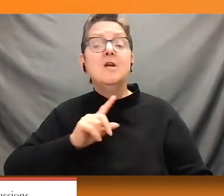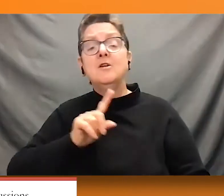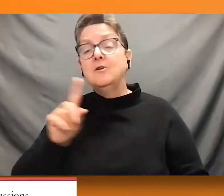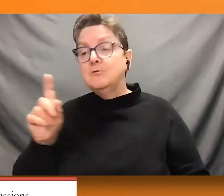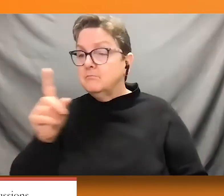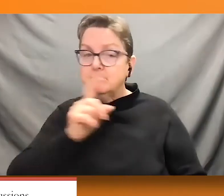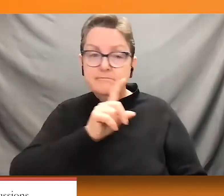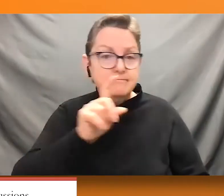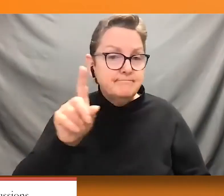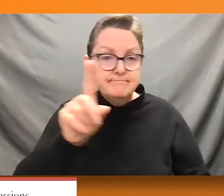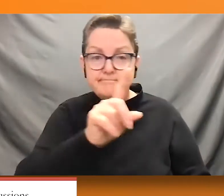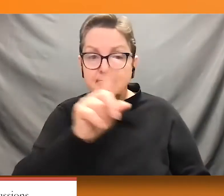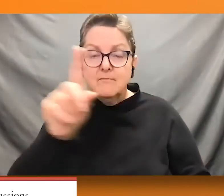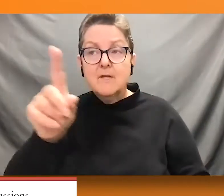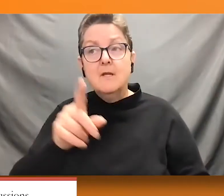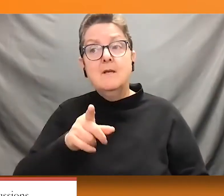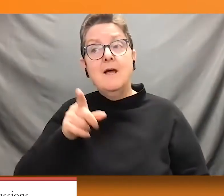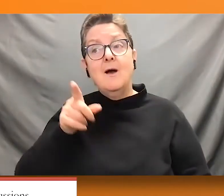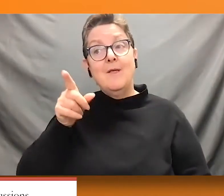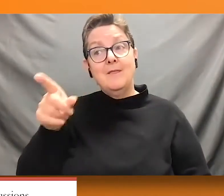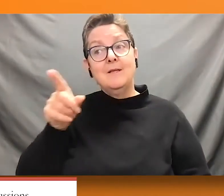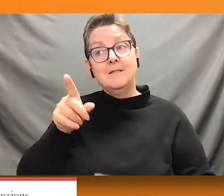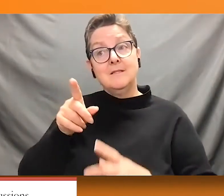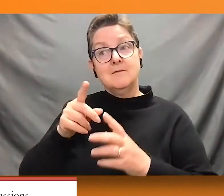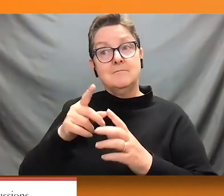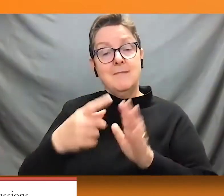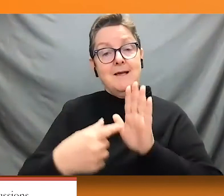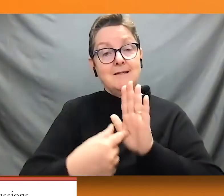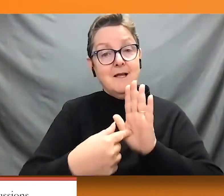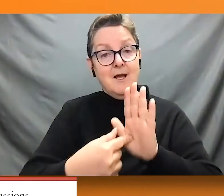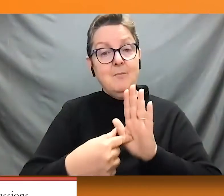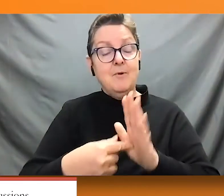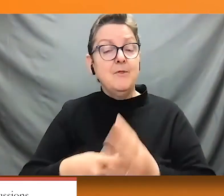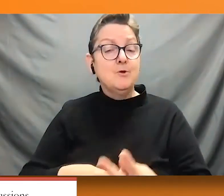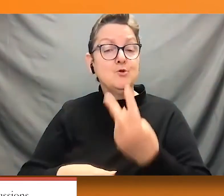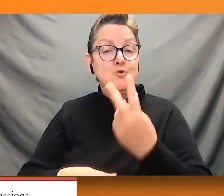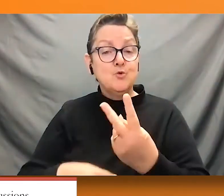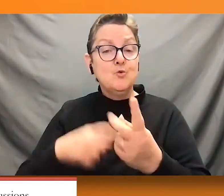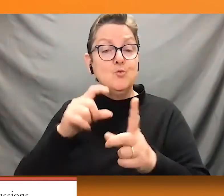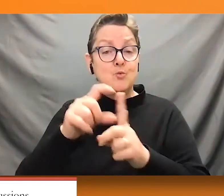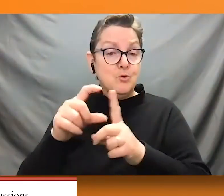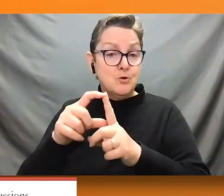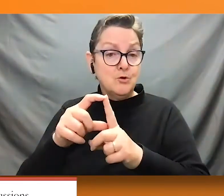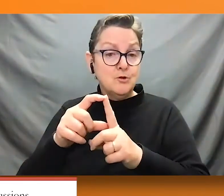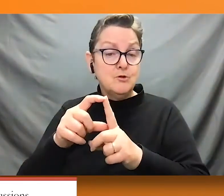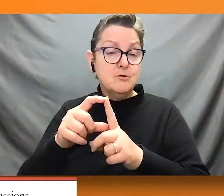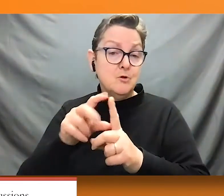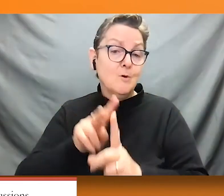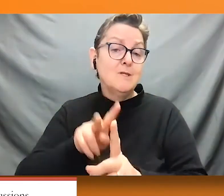if they're struggling to use the specific words. But as you can see, there's only two words here that you asked them to use.